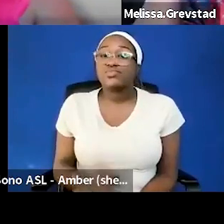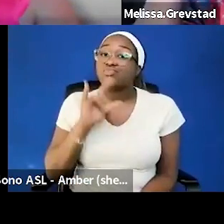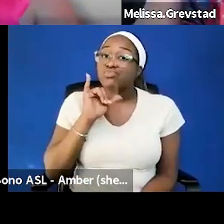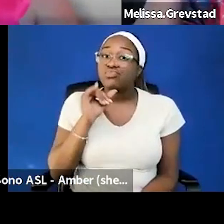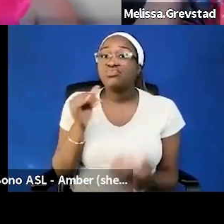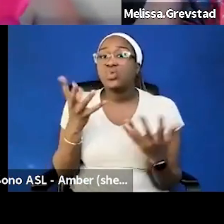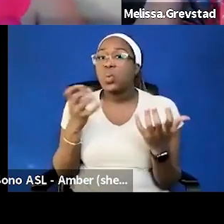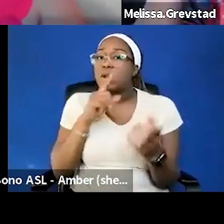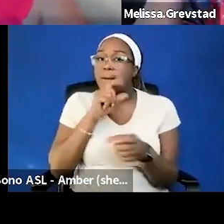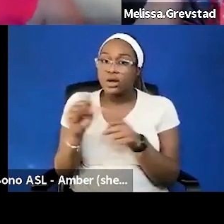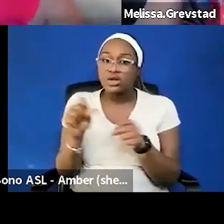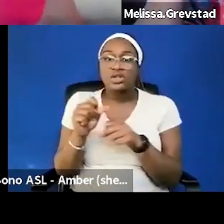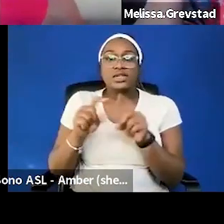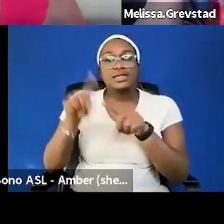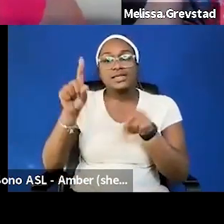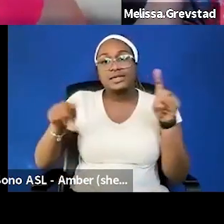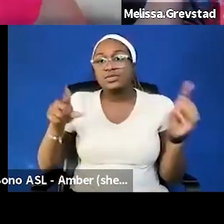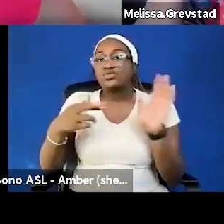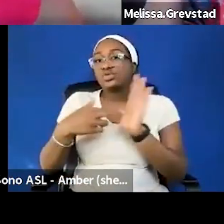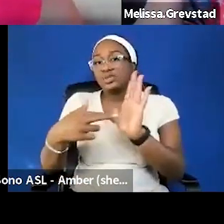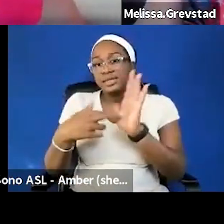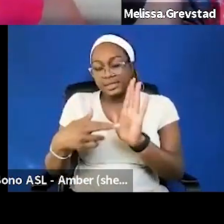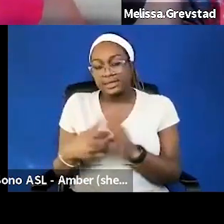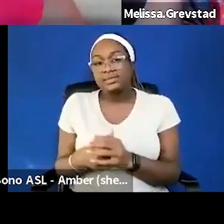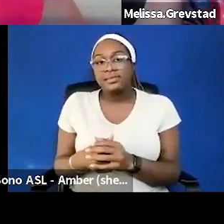that there are diverse representations in that content as well.